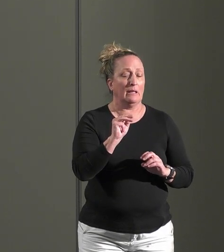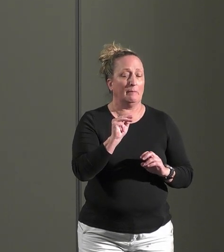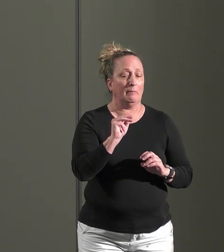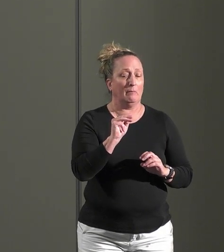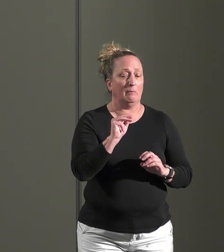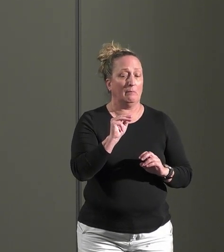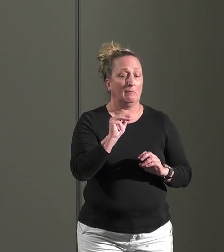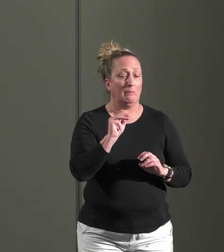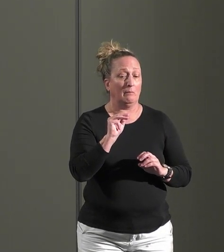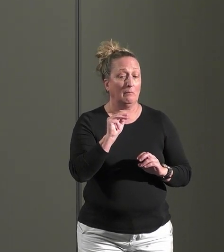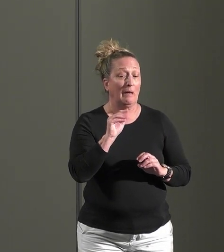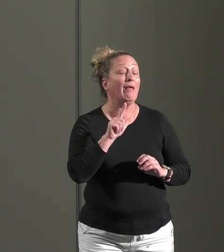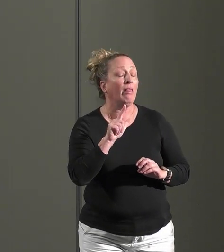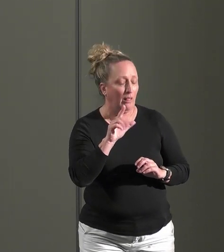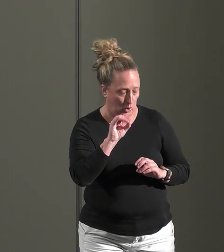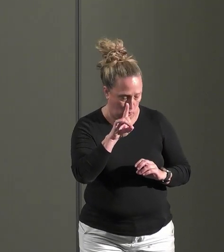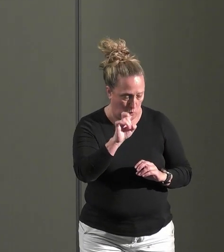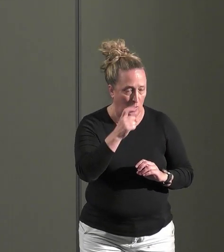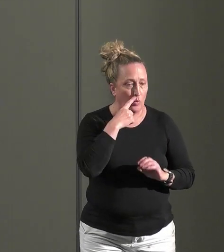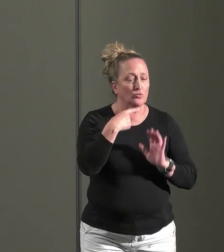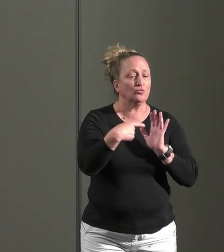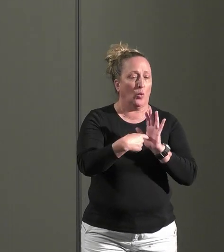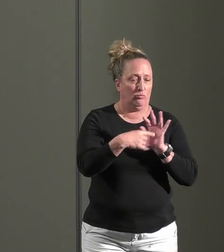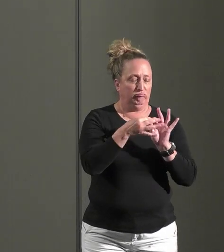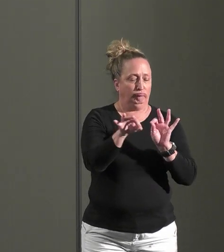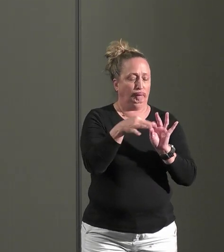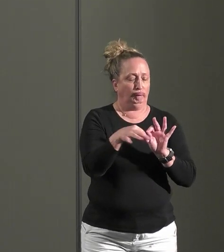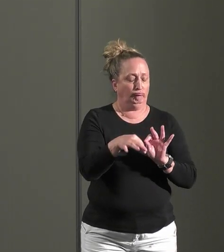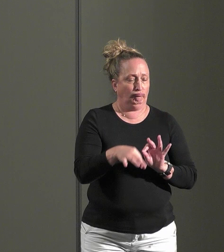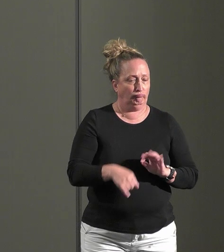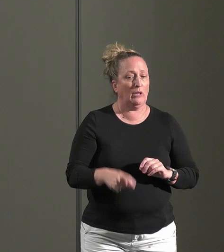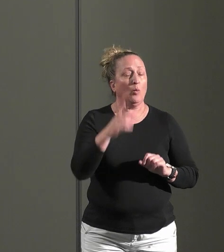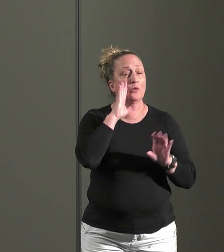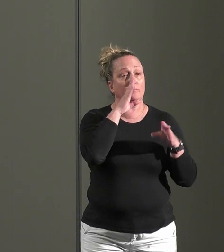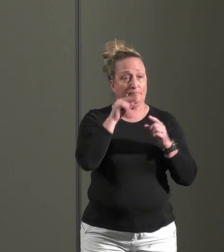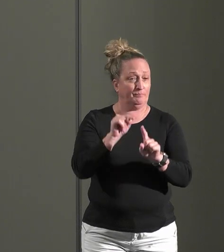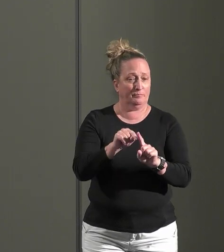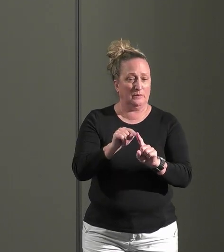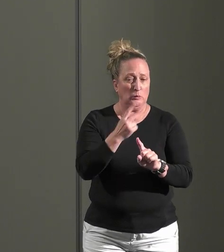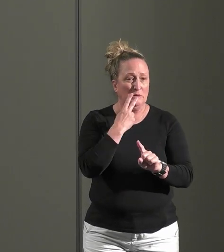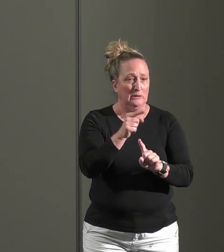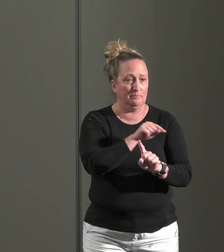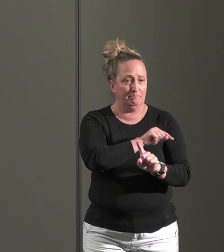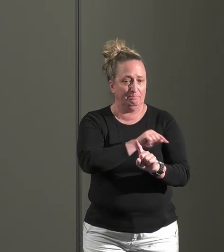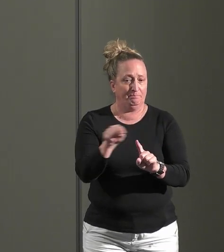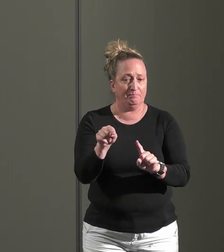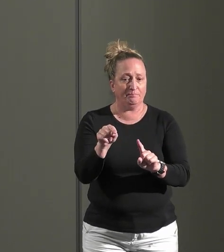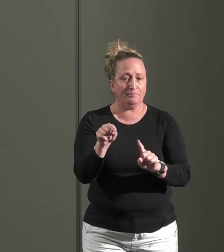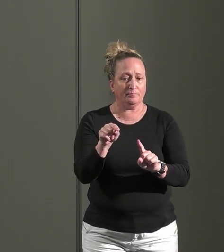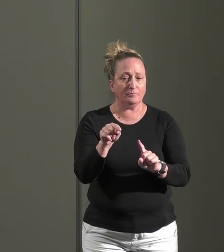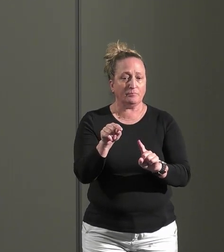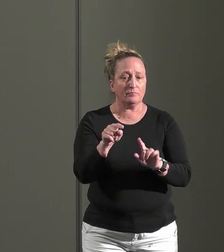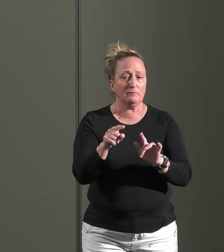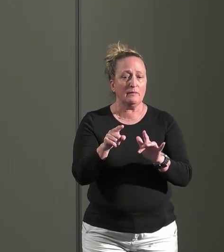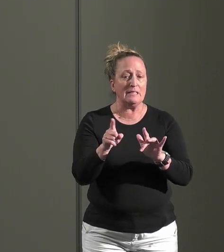I will show in a bit and one thing I want to draw attention to, is skip to main content.